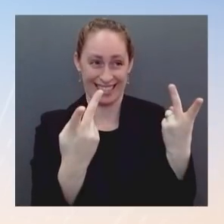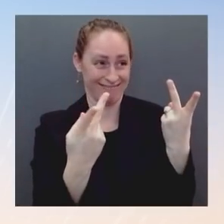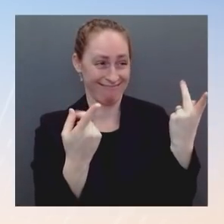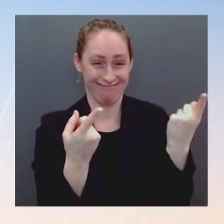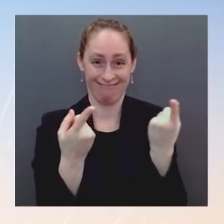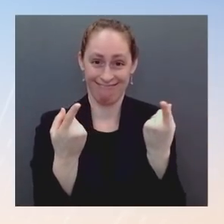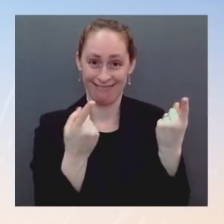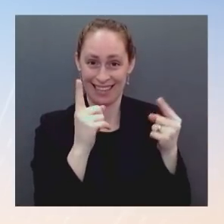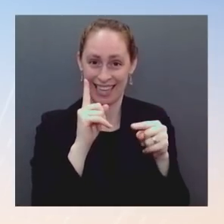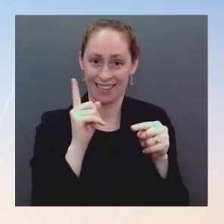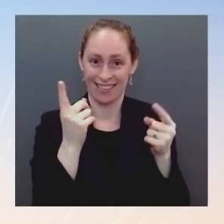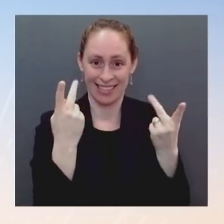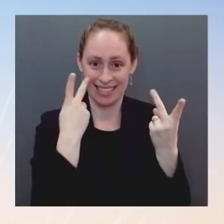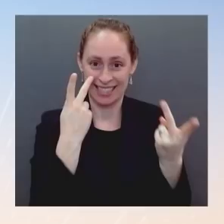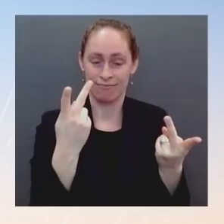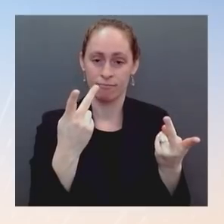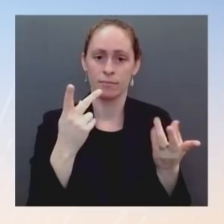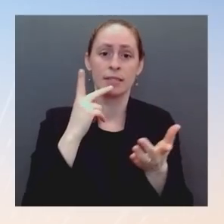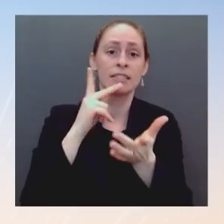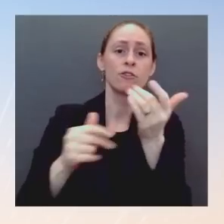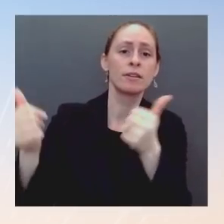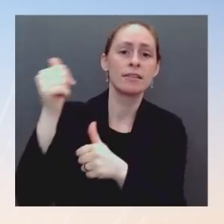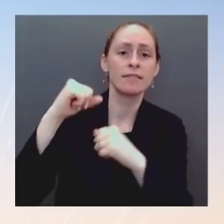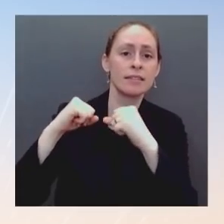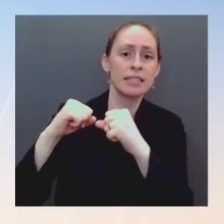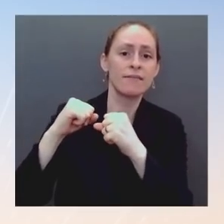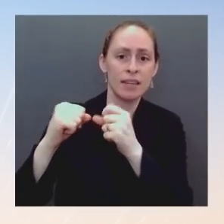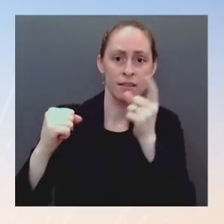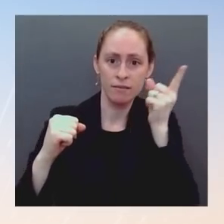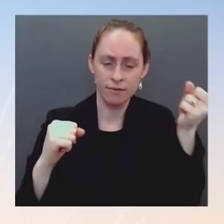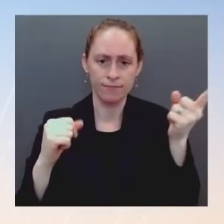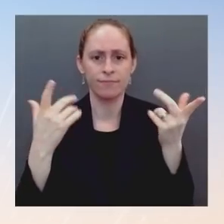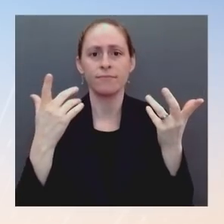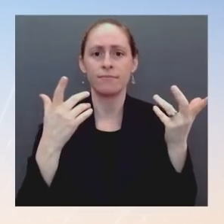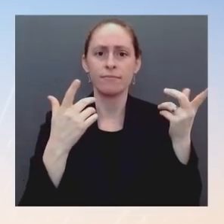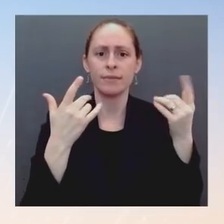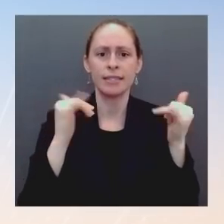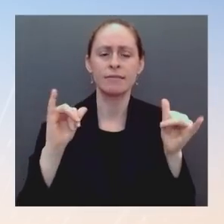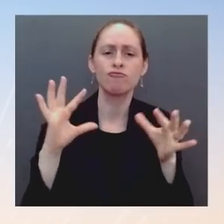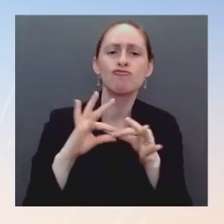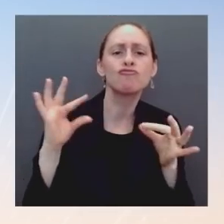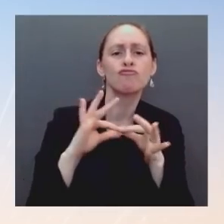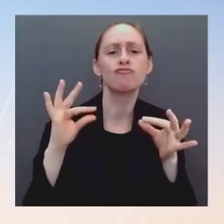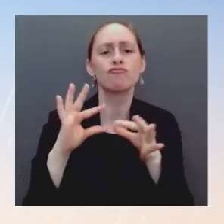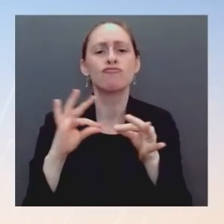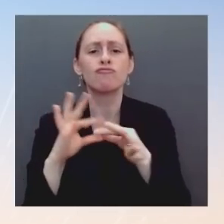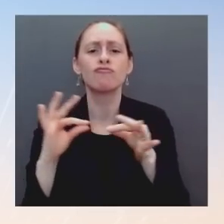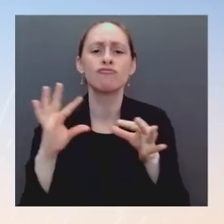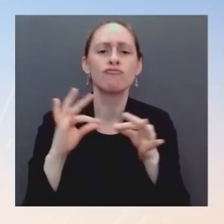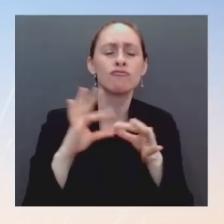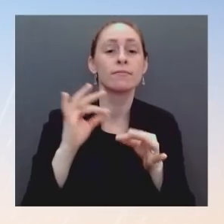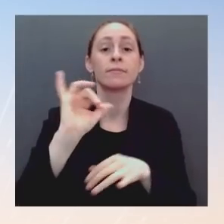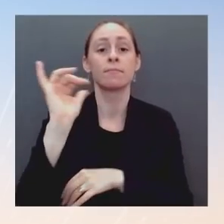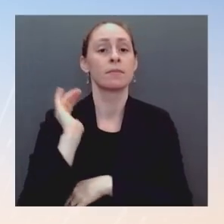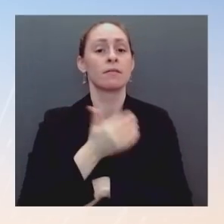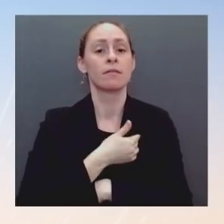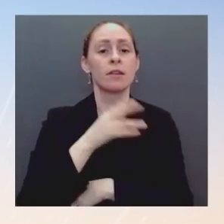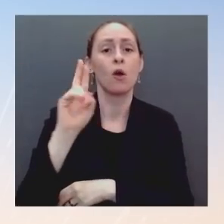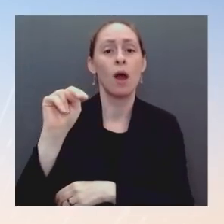speak to this in very specific detail, as well as our U.N. ambassador this morning. It is not our preference to be having these conversations.